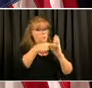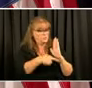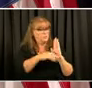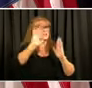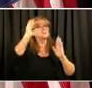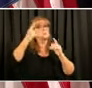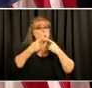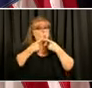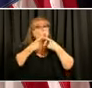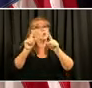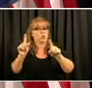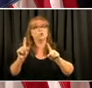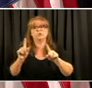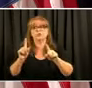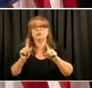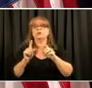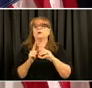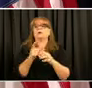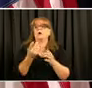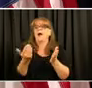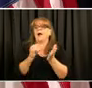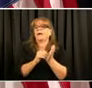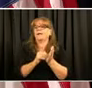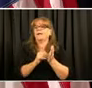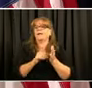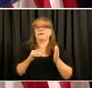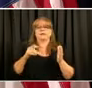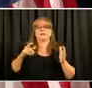direction many of these communities were in the forefront of receiving variances eagle